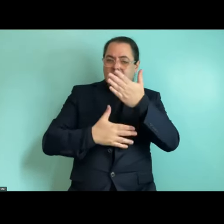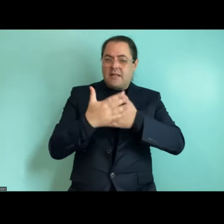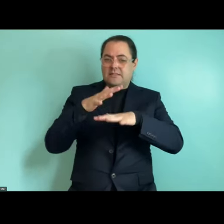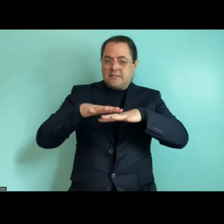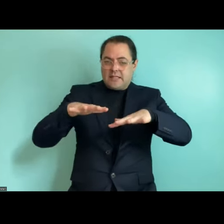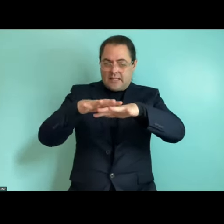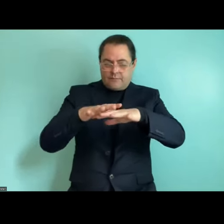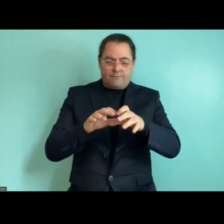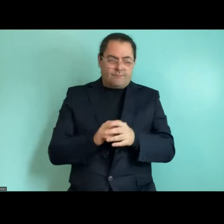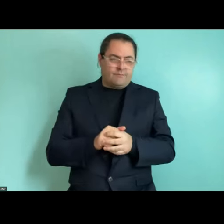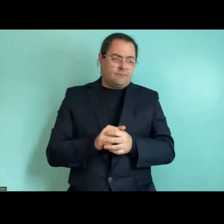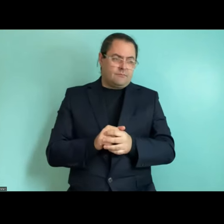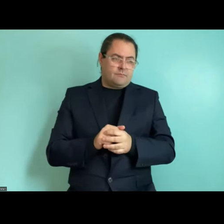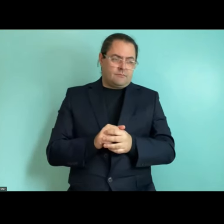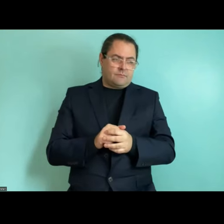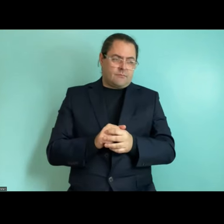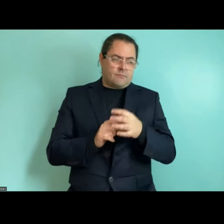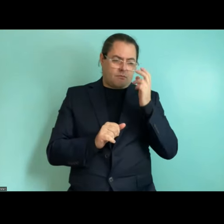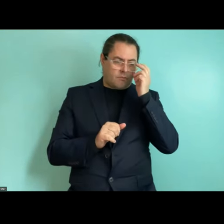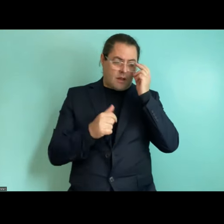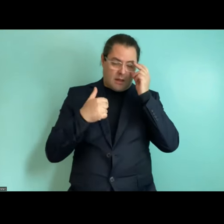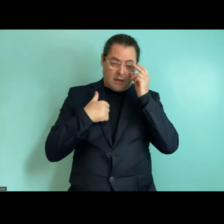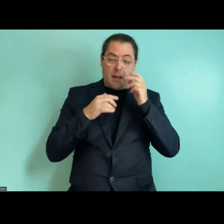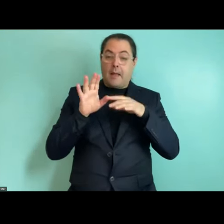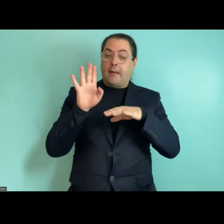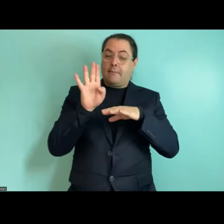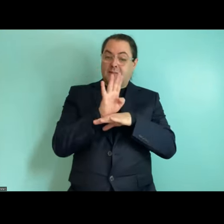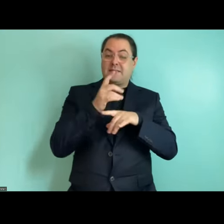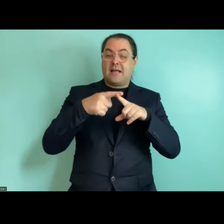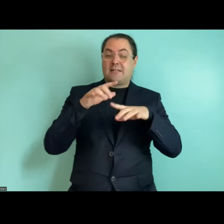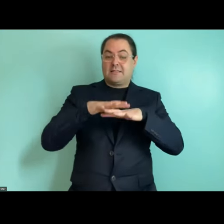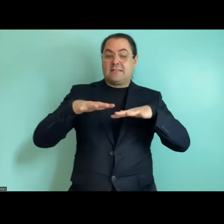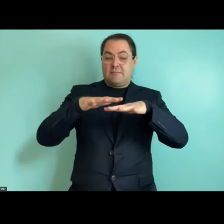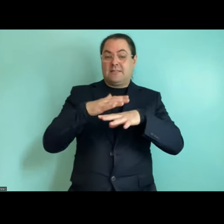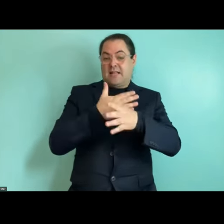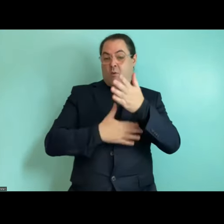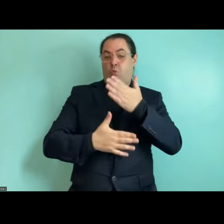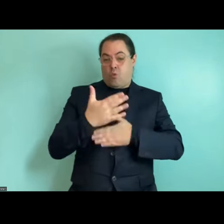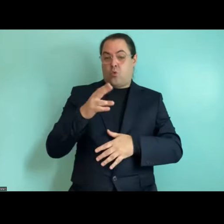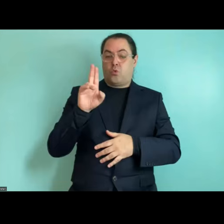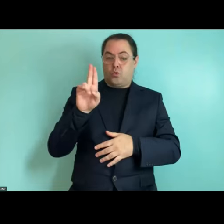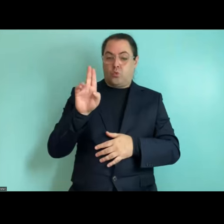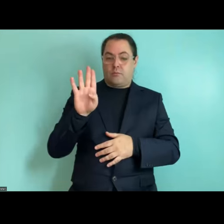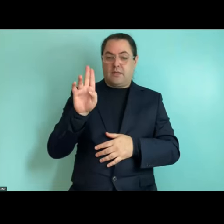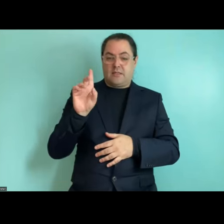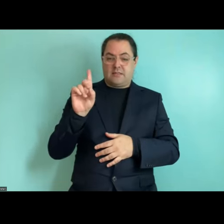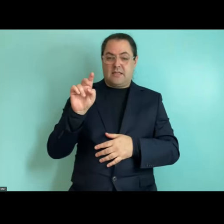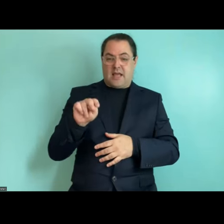12:12:14 They're going to business and decide between network has its officers x traditional